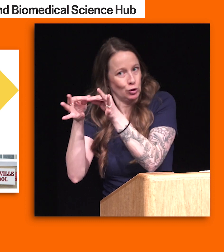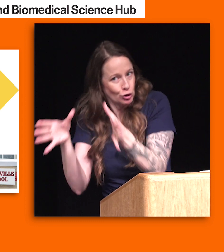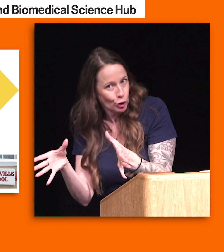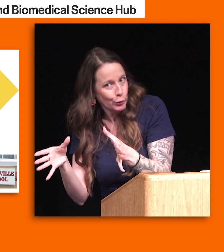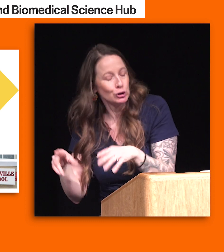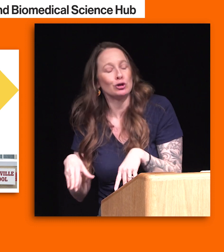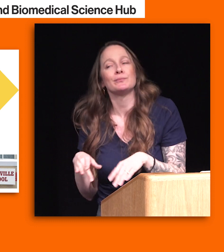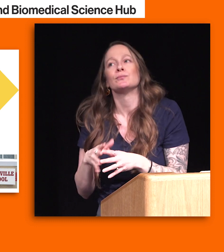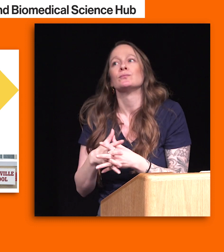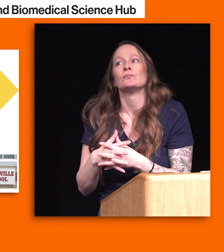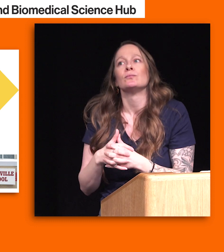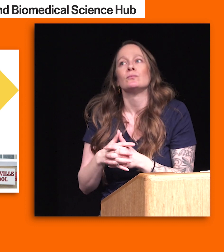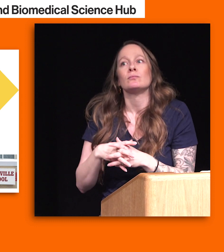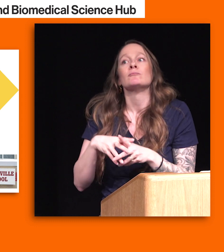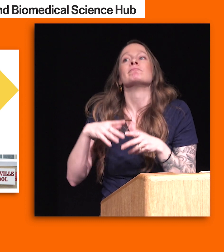worked with teachers of the Deaf who knew sign.